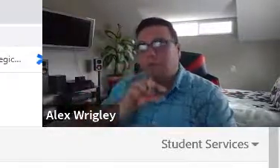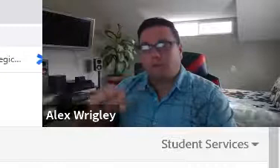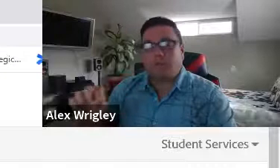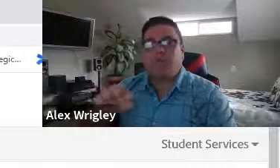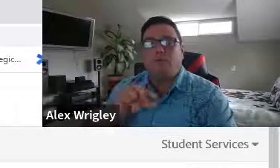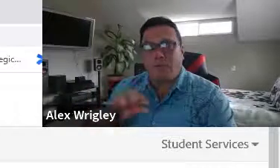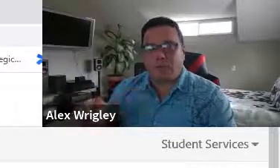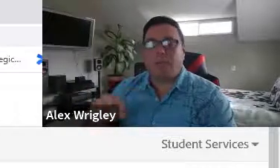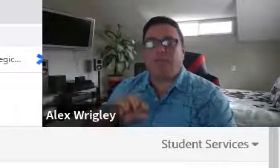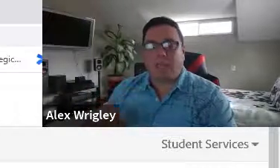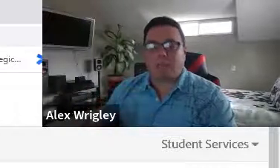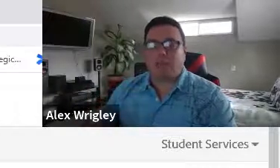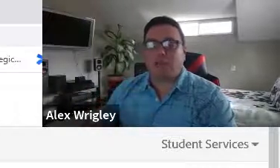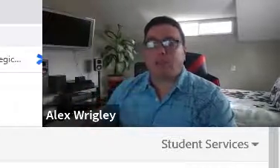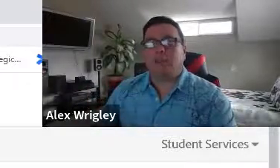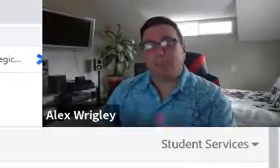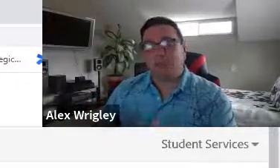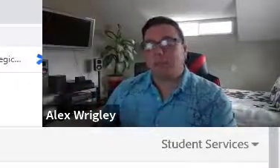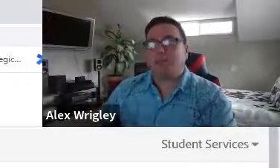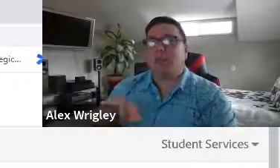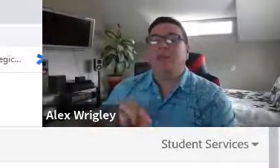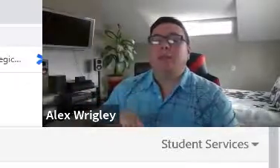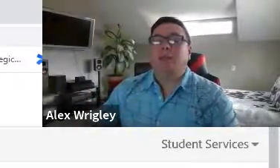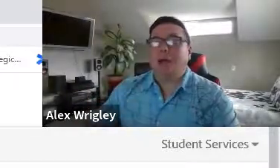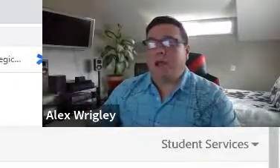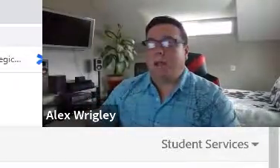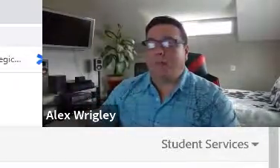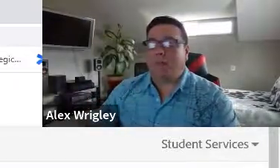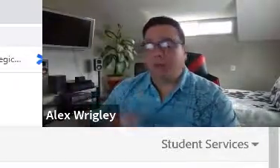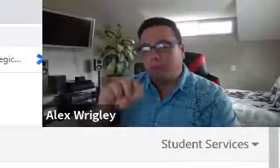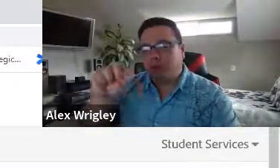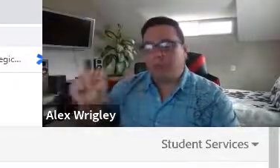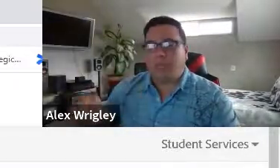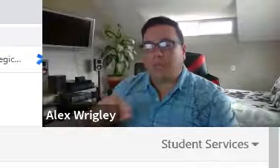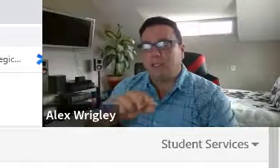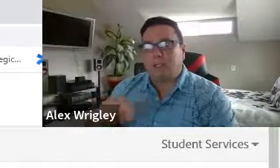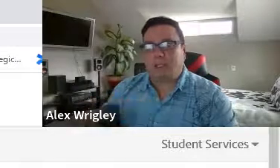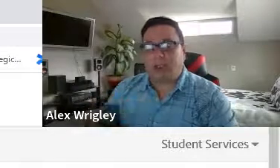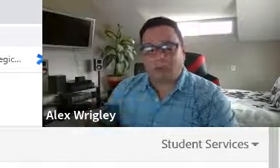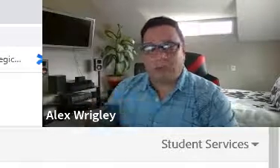several fields to capture that. You can set it up so that, you know, that it carries